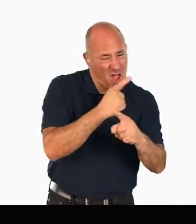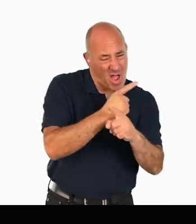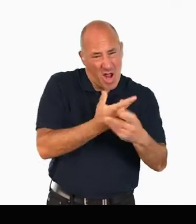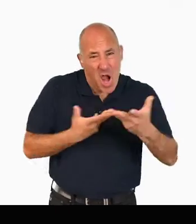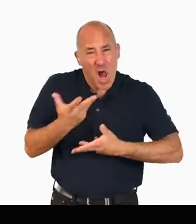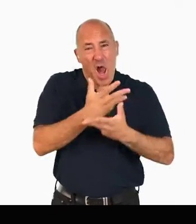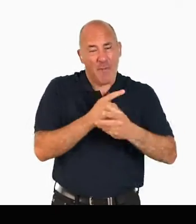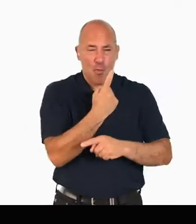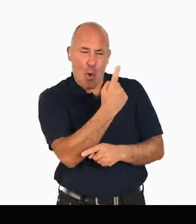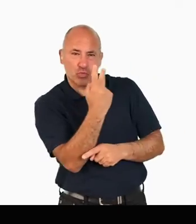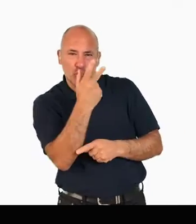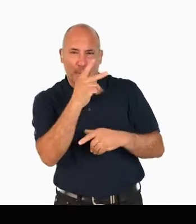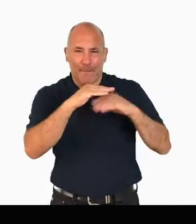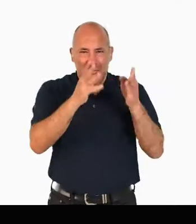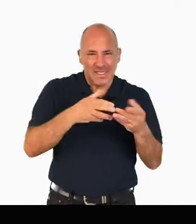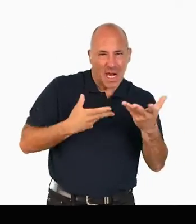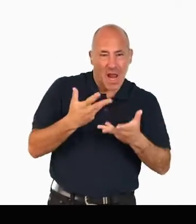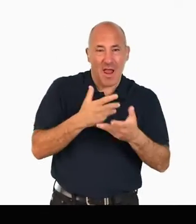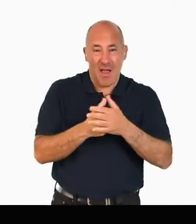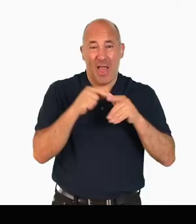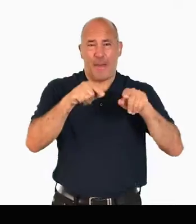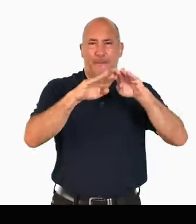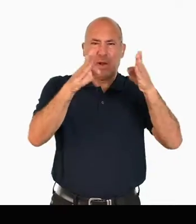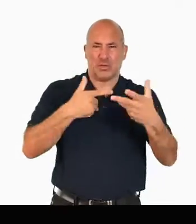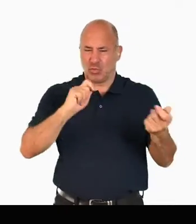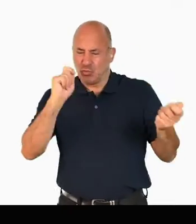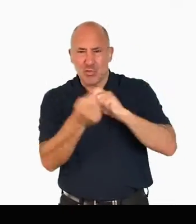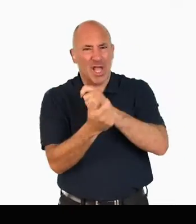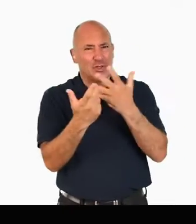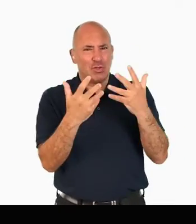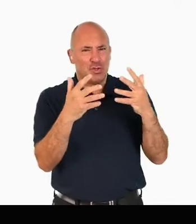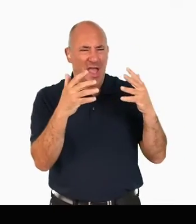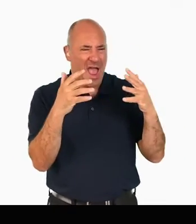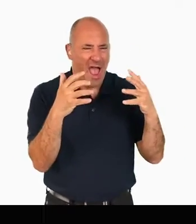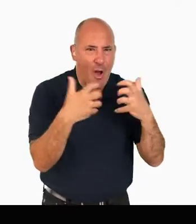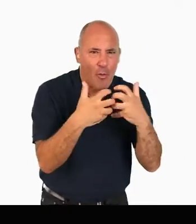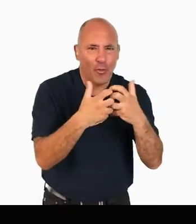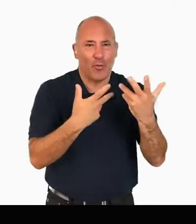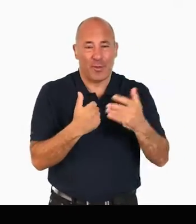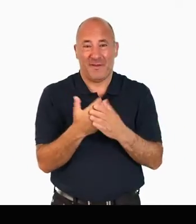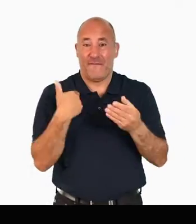about one or two of them. And how the building should be changed. I was involved in meeting with the architects.